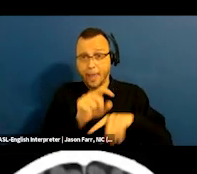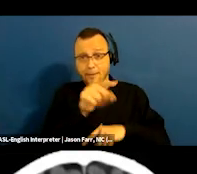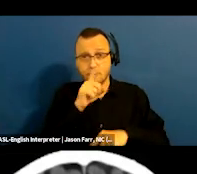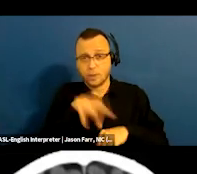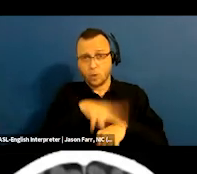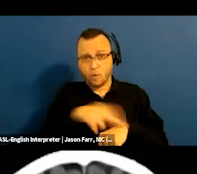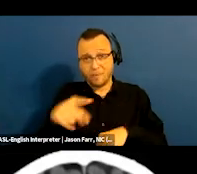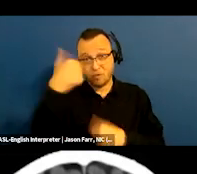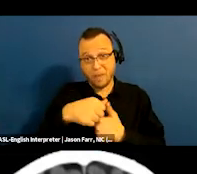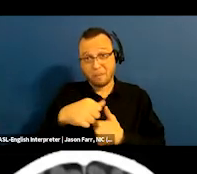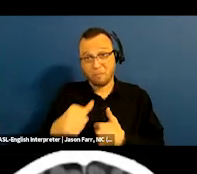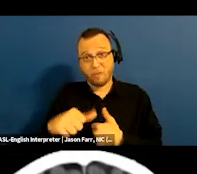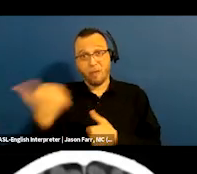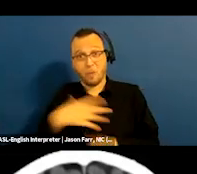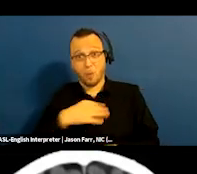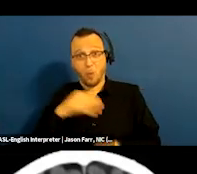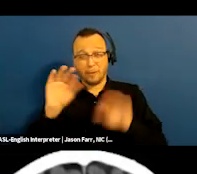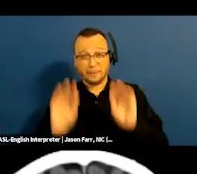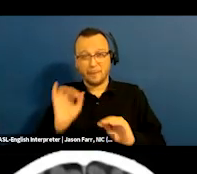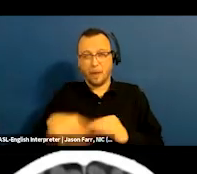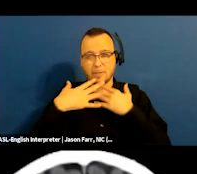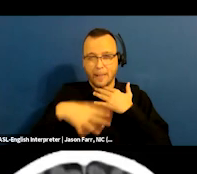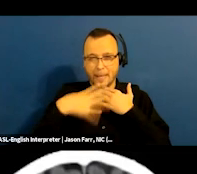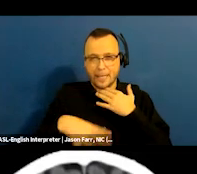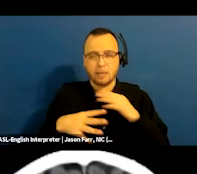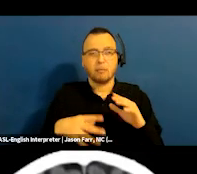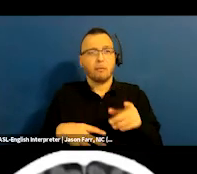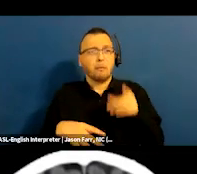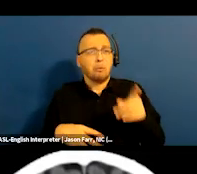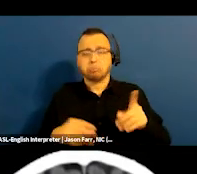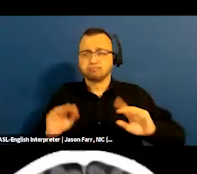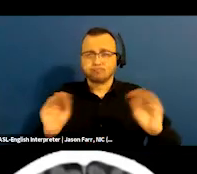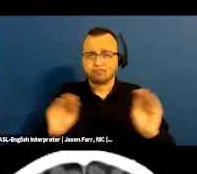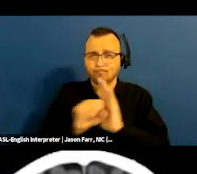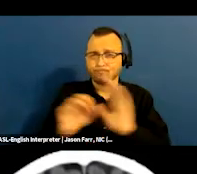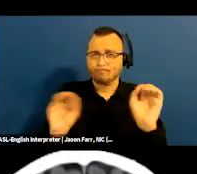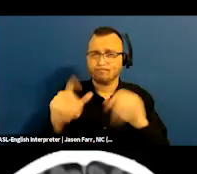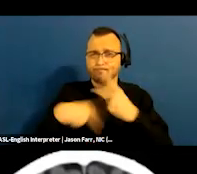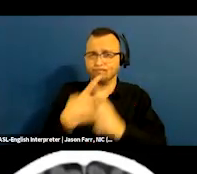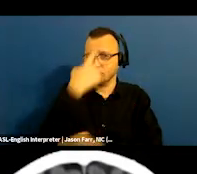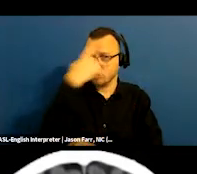And she had a history of ADHD. She was taking the amphetamine.